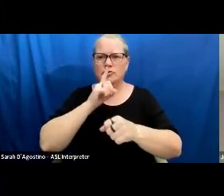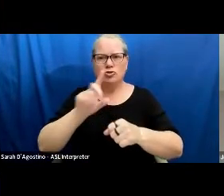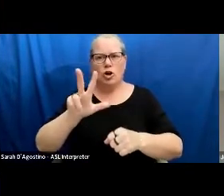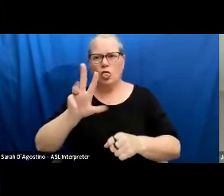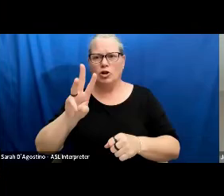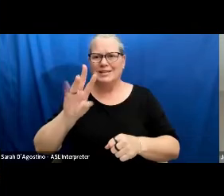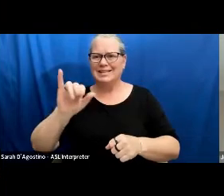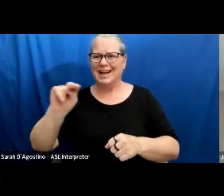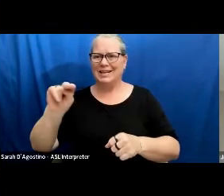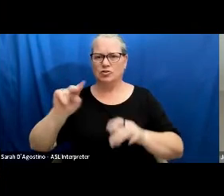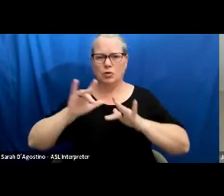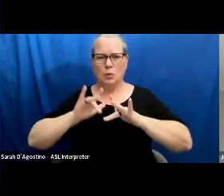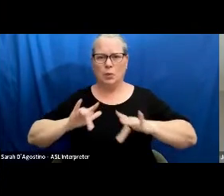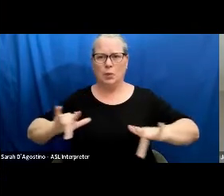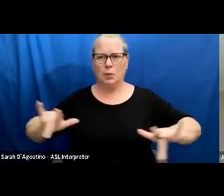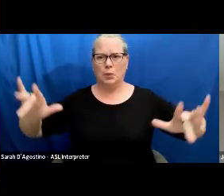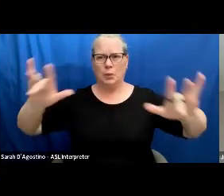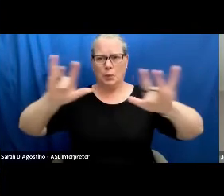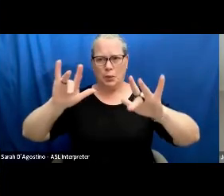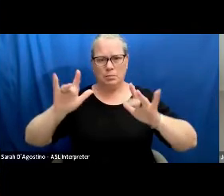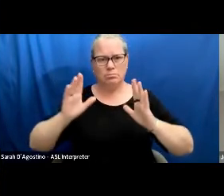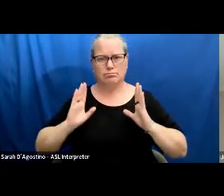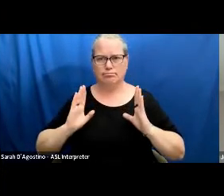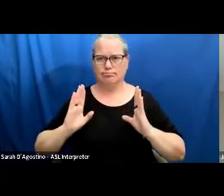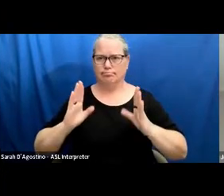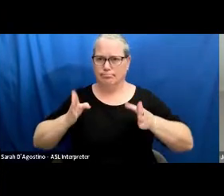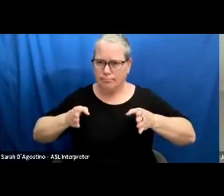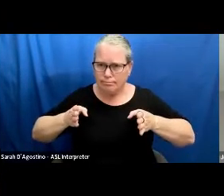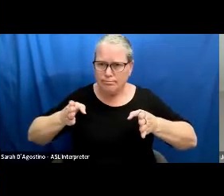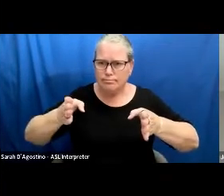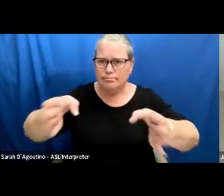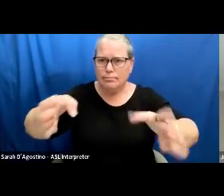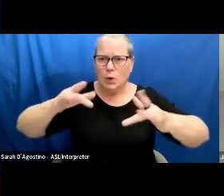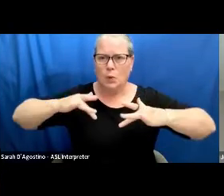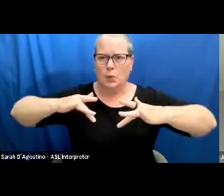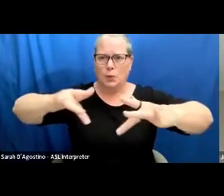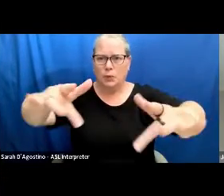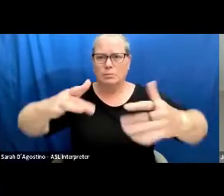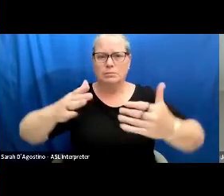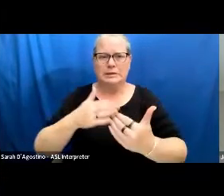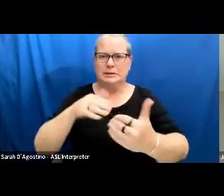travel for people that's not obstructed and then when i come in to vote i want to make